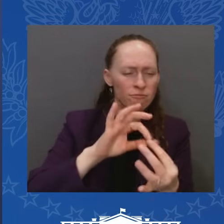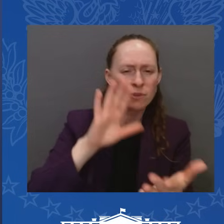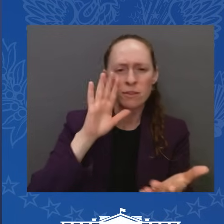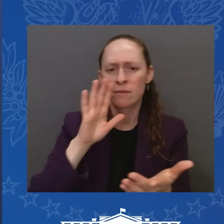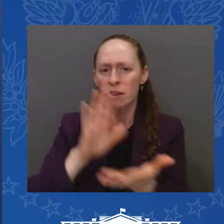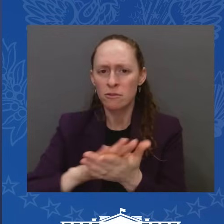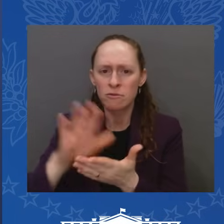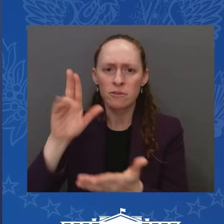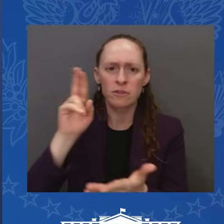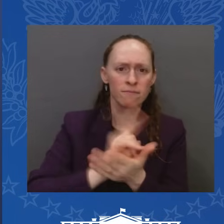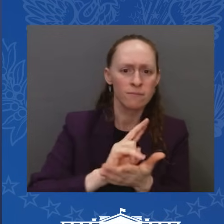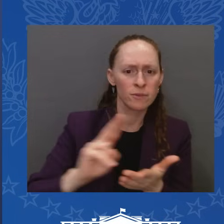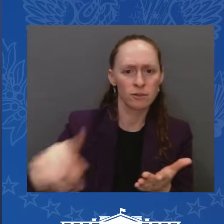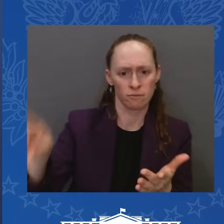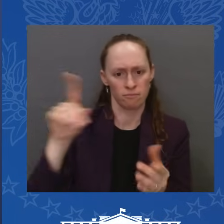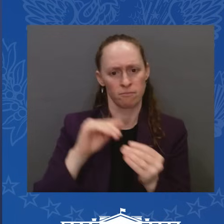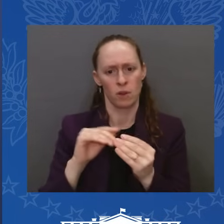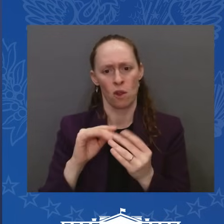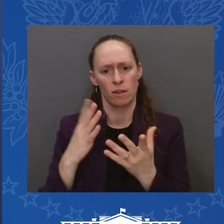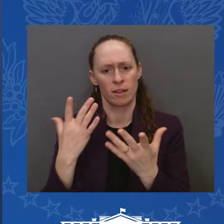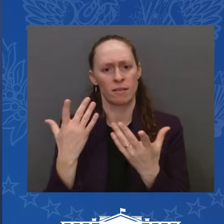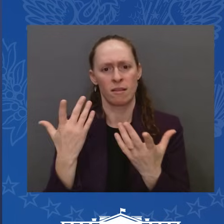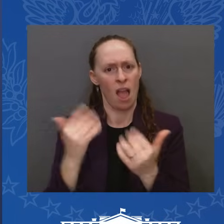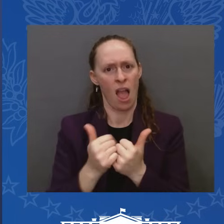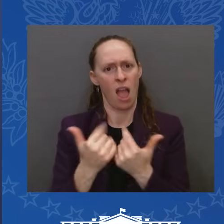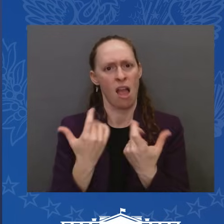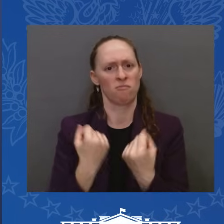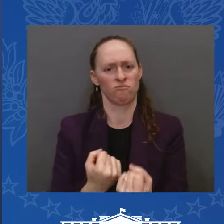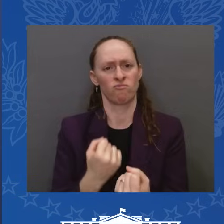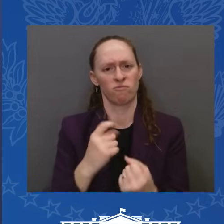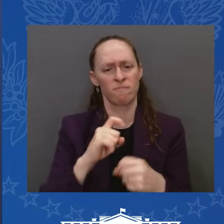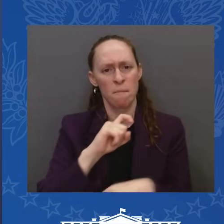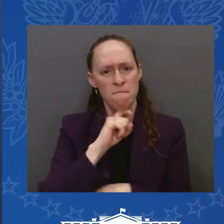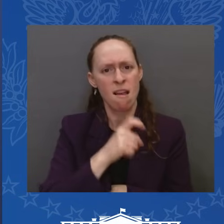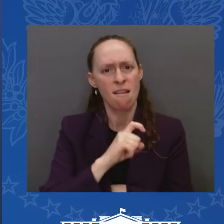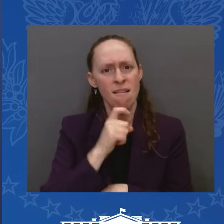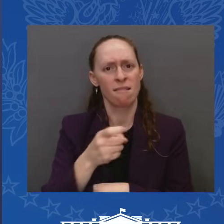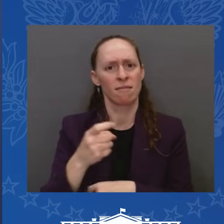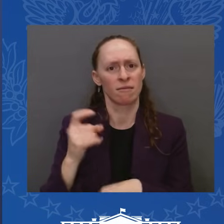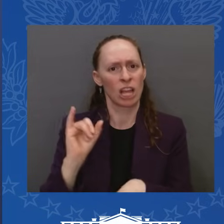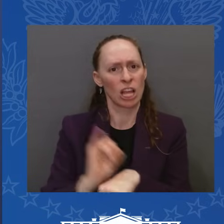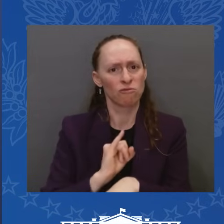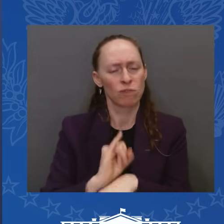that can be produced with fewer emissions and is able to be recycled and biodegradable --